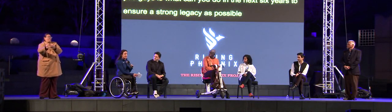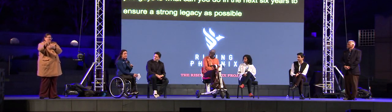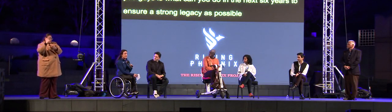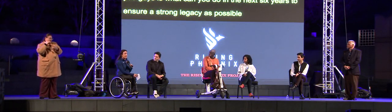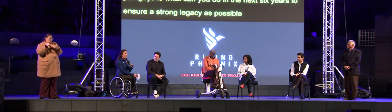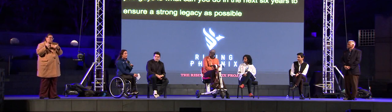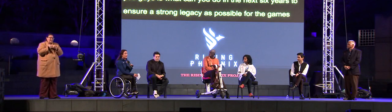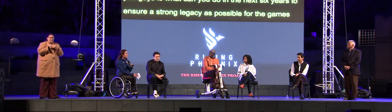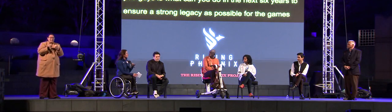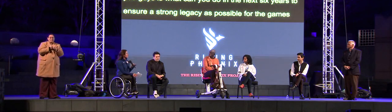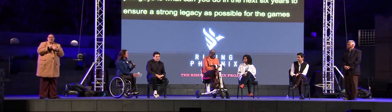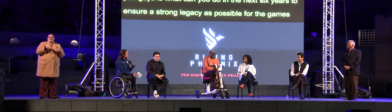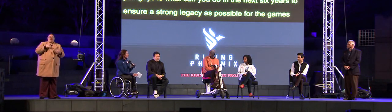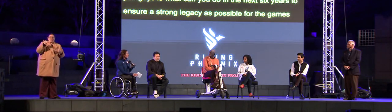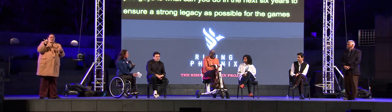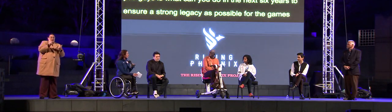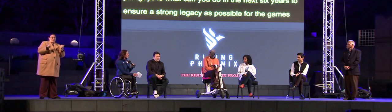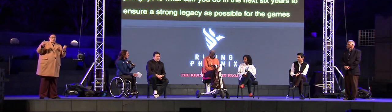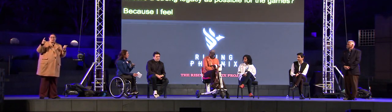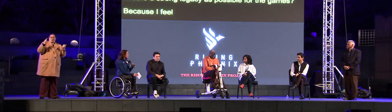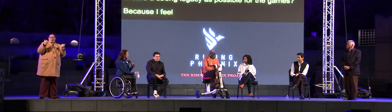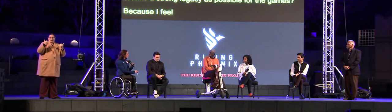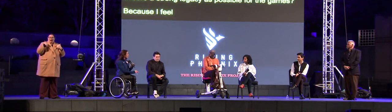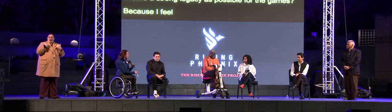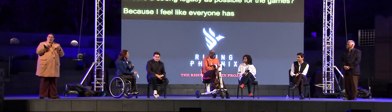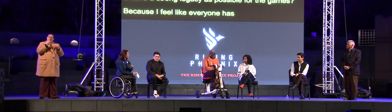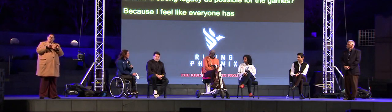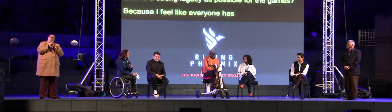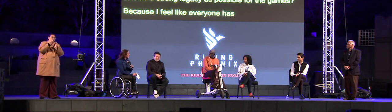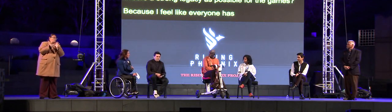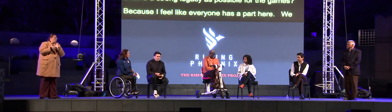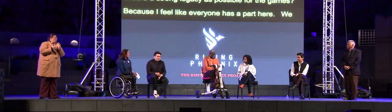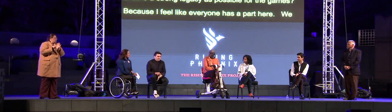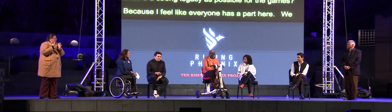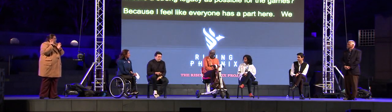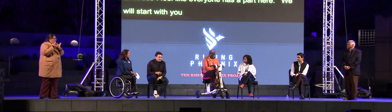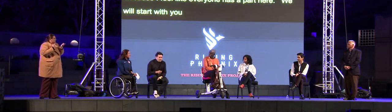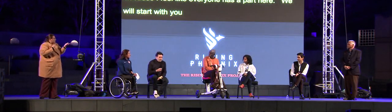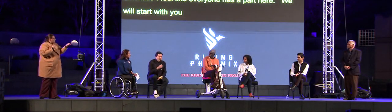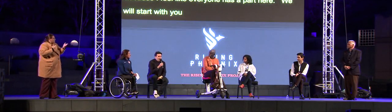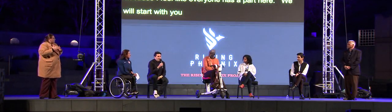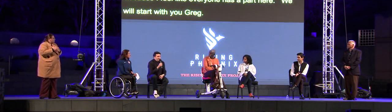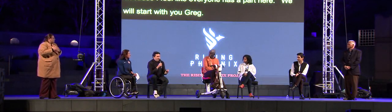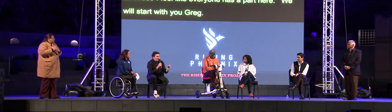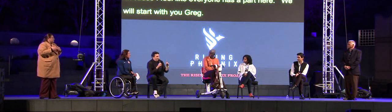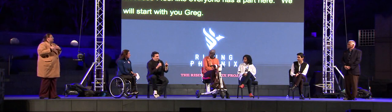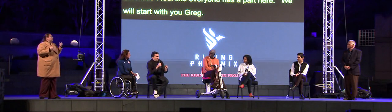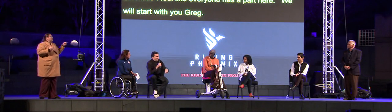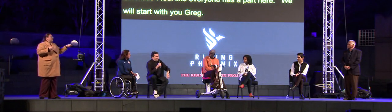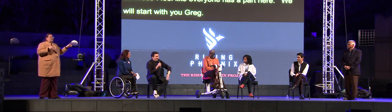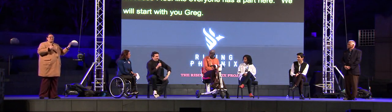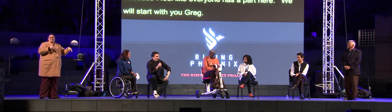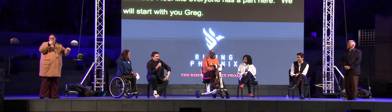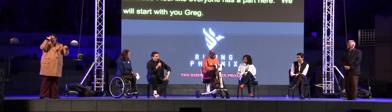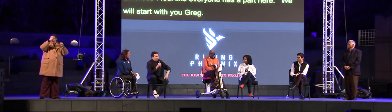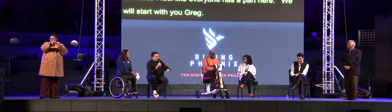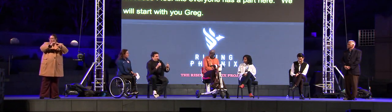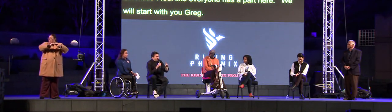Because I feel like everyone has a part here, and we'll start with you, Greg. I'll never forget walking out of the Olympic and Paralympic